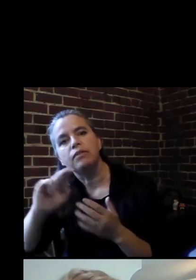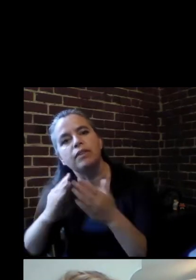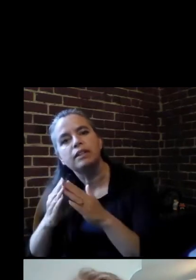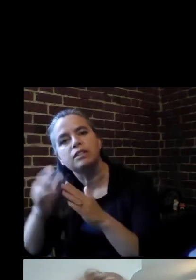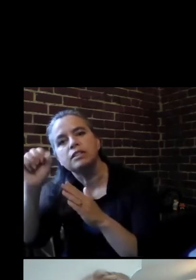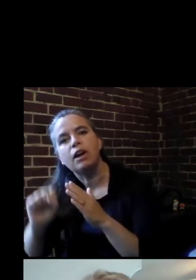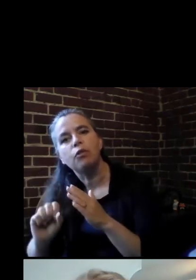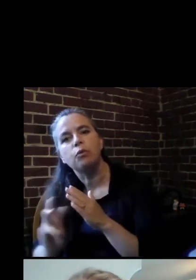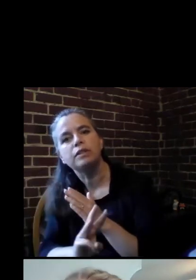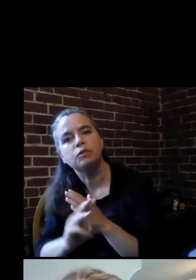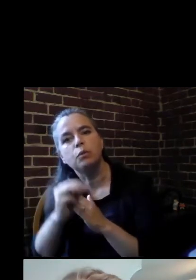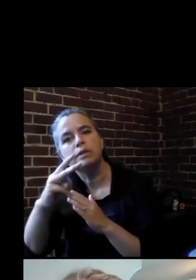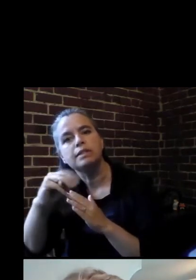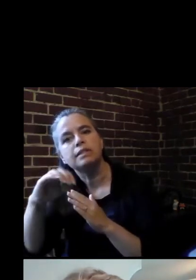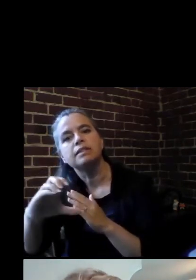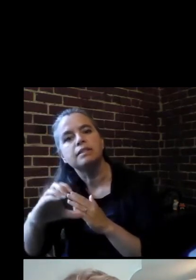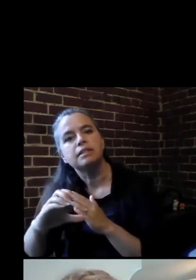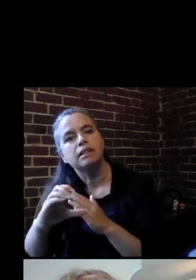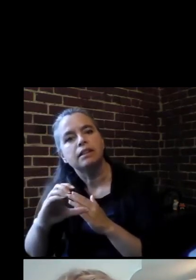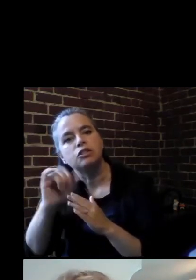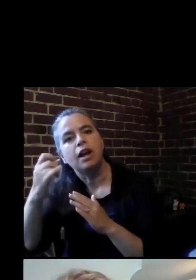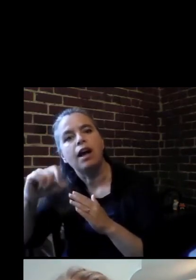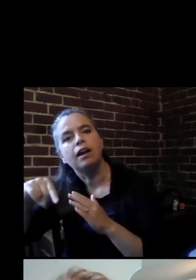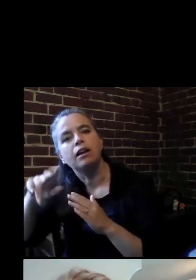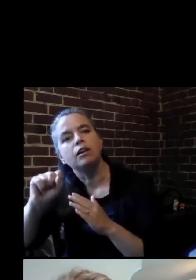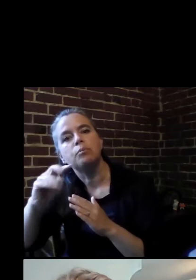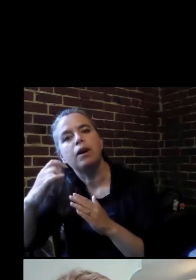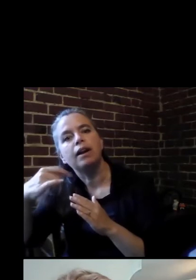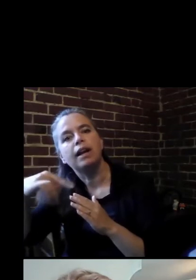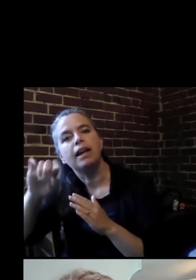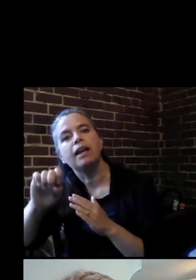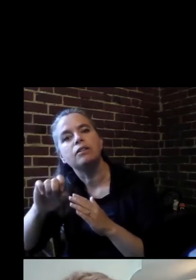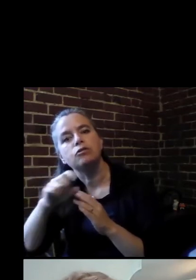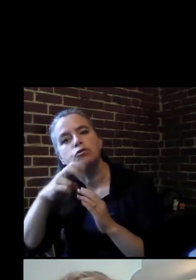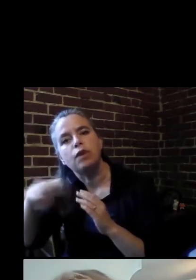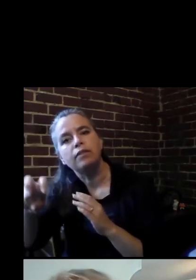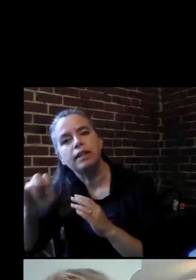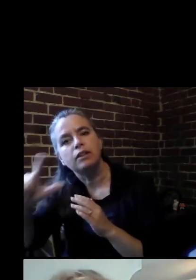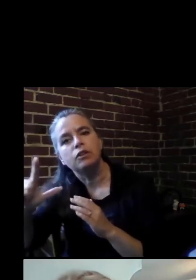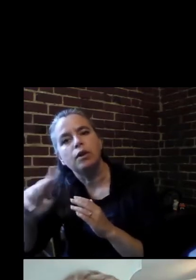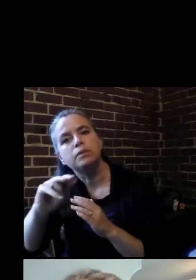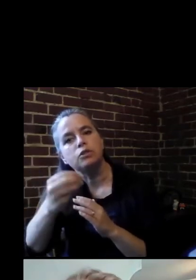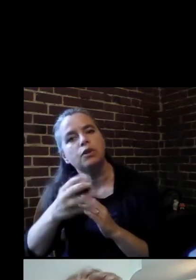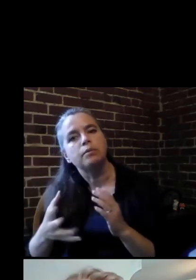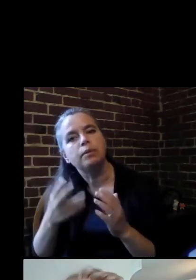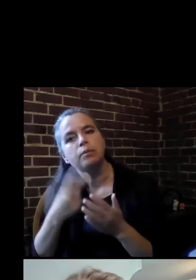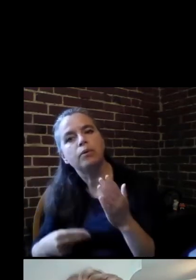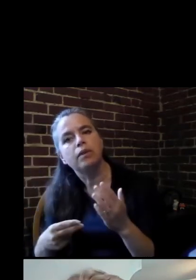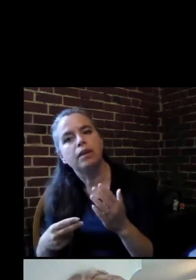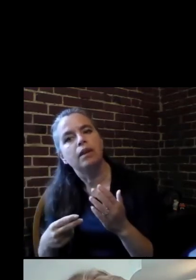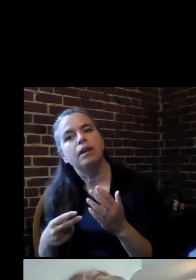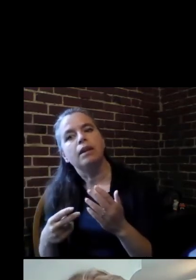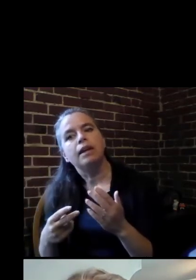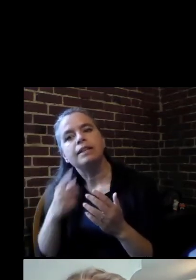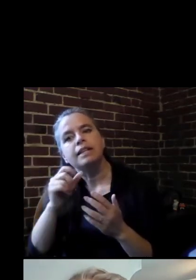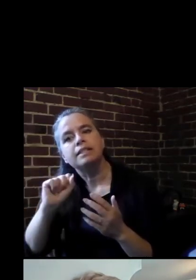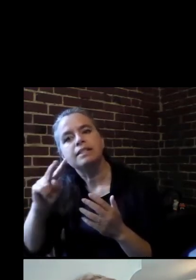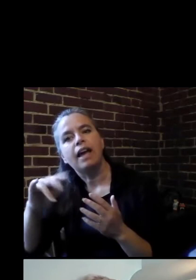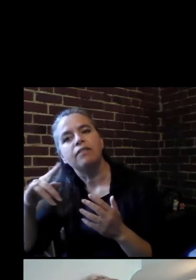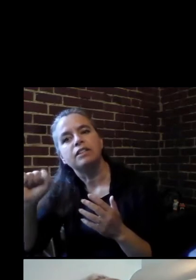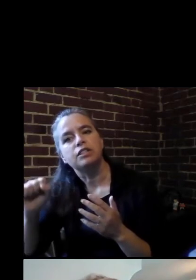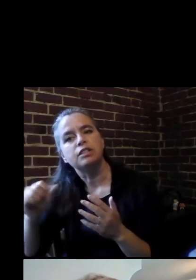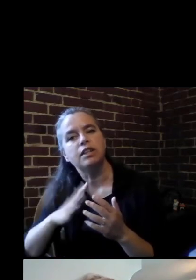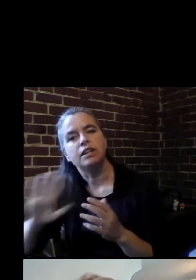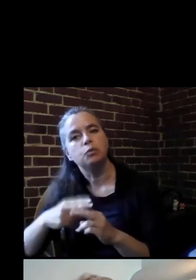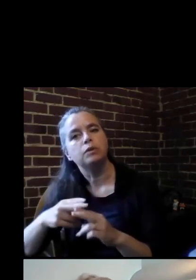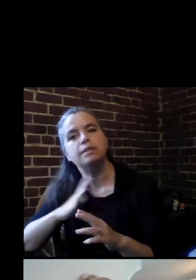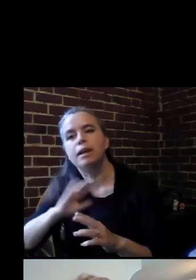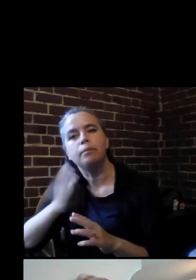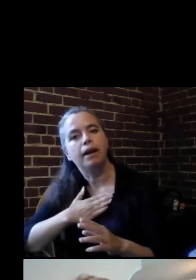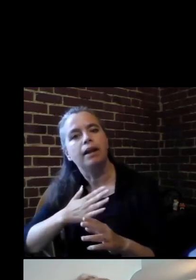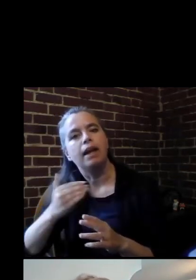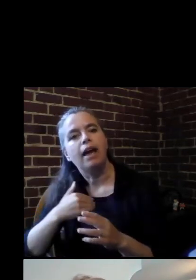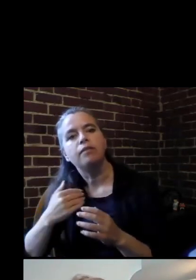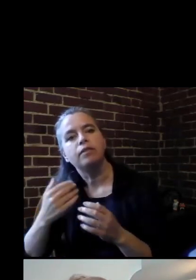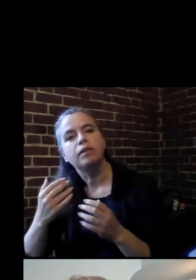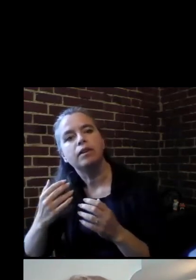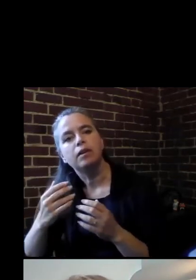Jacques Marquette who also travelled through Illinois and I think (probably) Missouri, said that the savages (his words; not mine) have quantities of plumbs and grapes, where with much wine could be made, if desired.